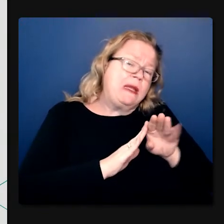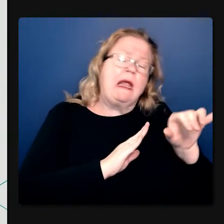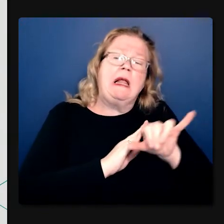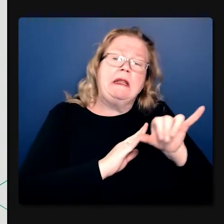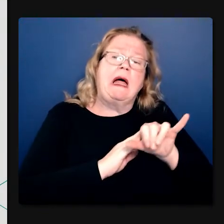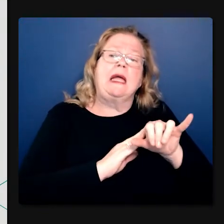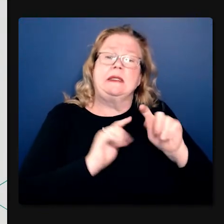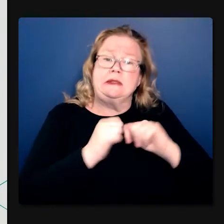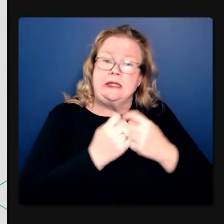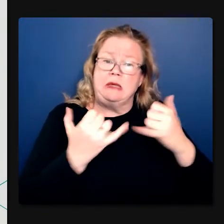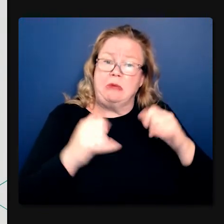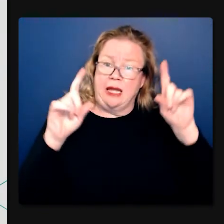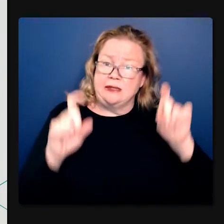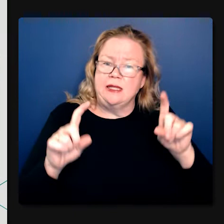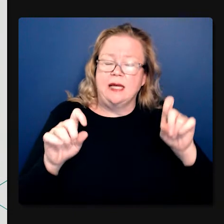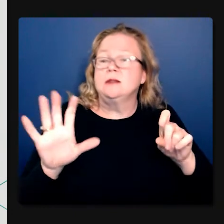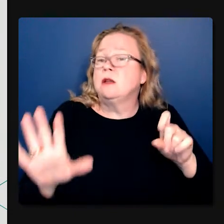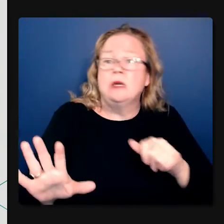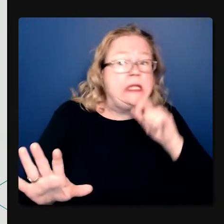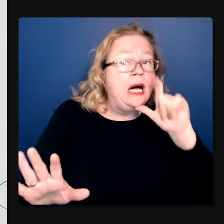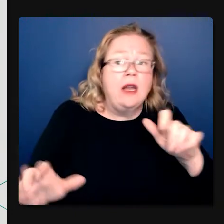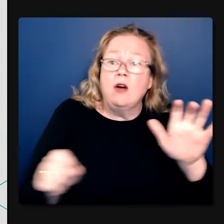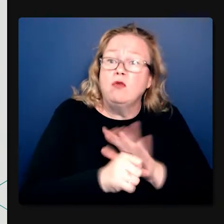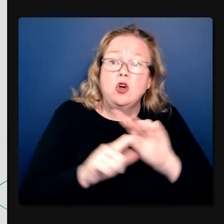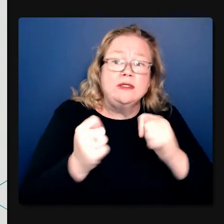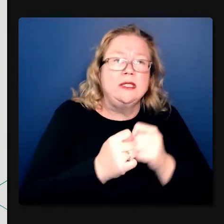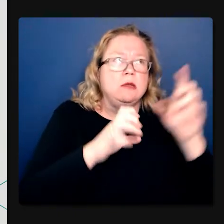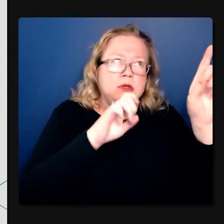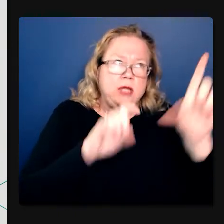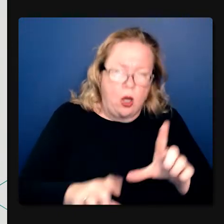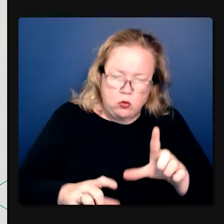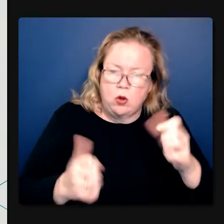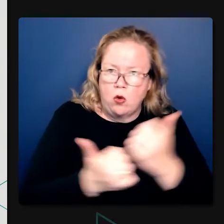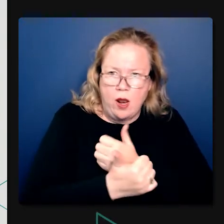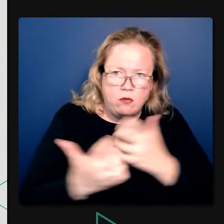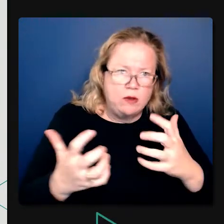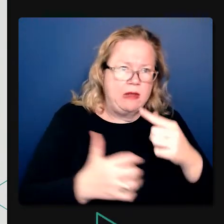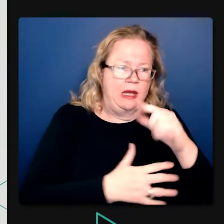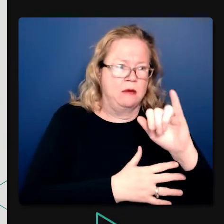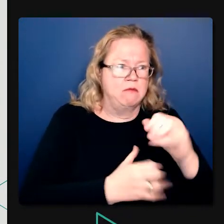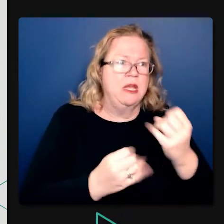for things like team play tests, which again, you don't have to have the whole team download gigs of data like,